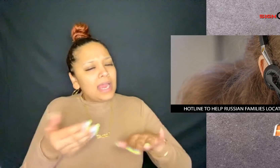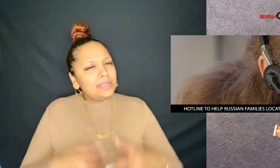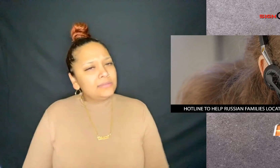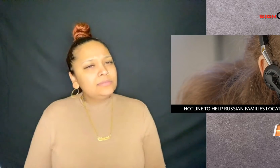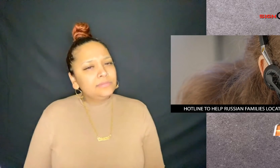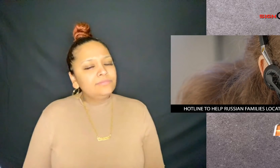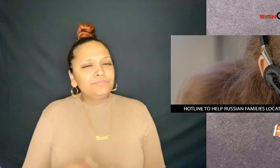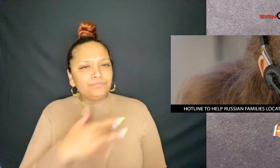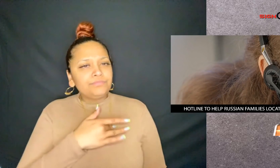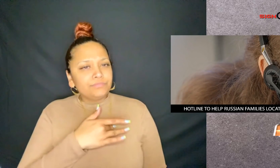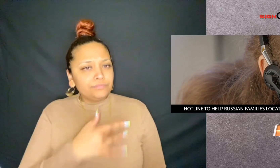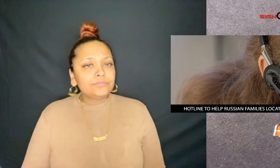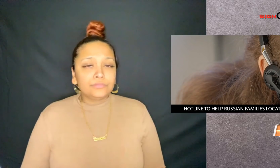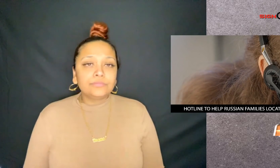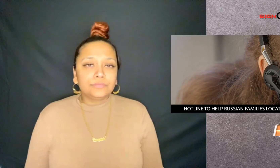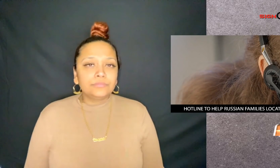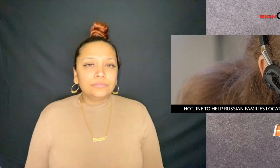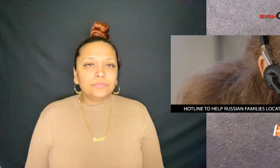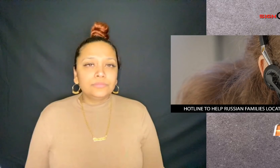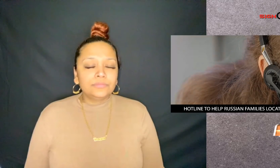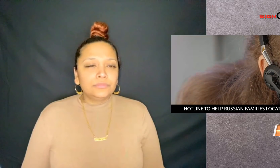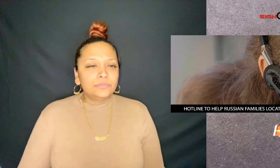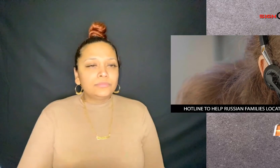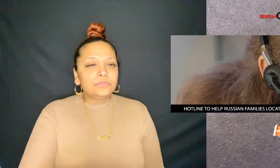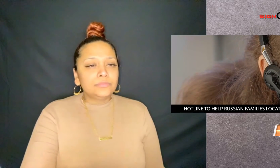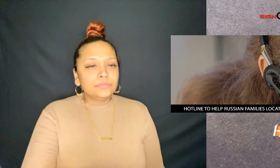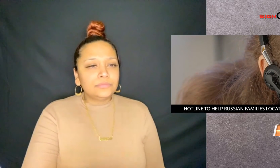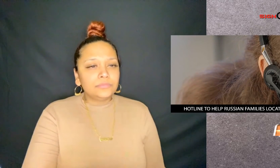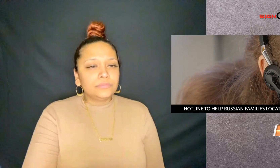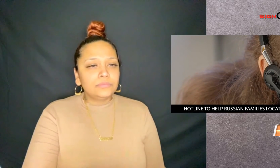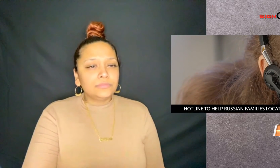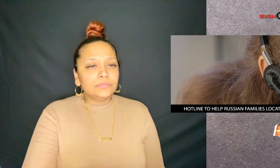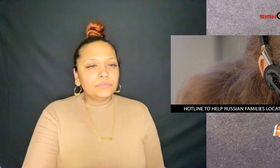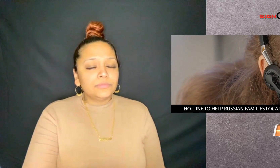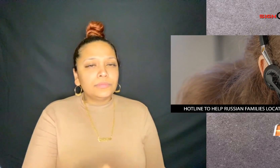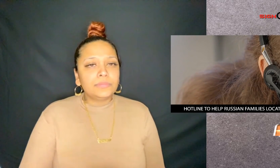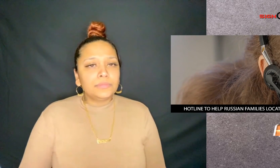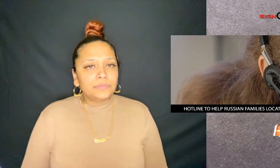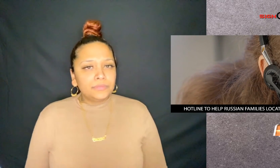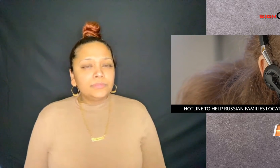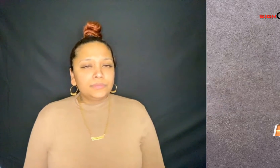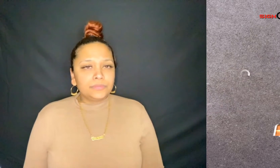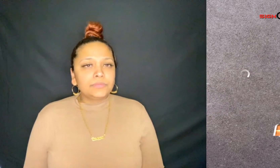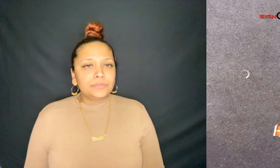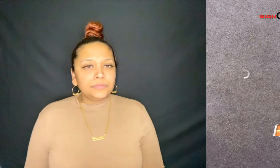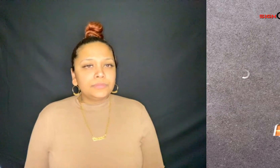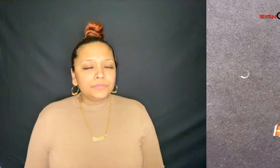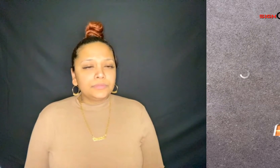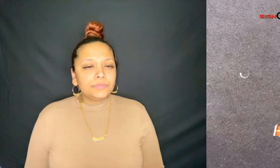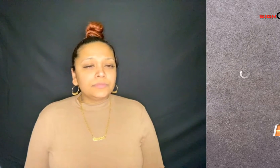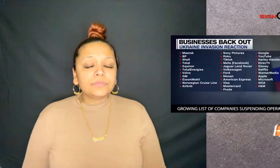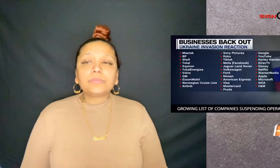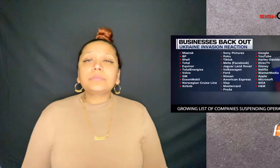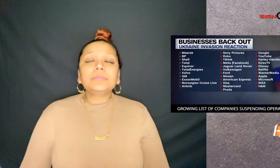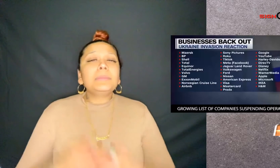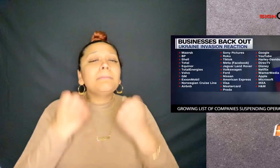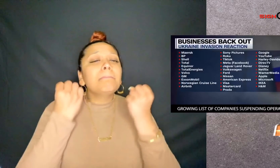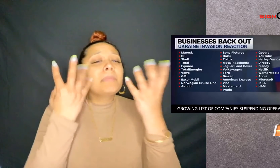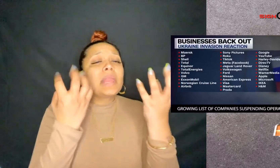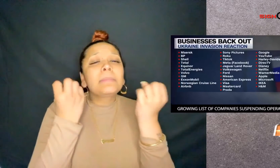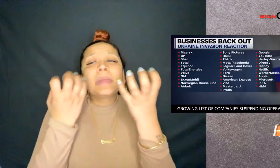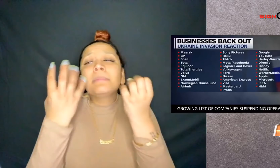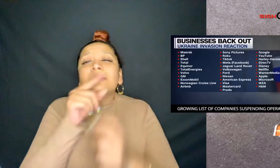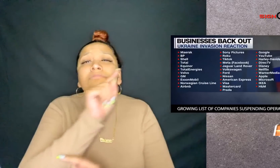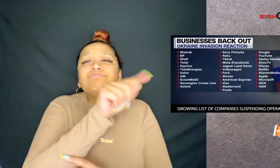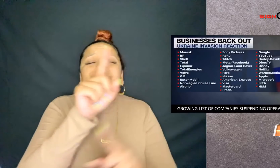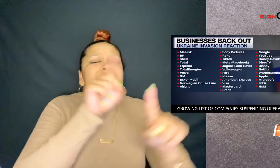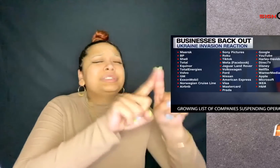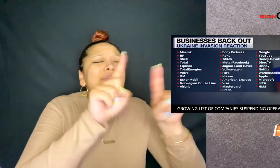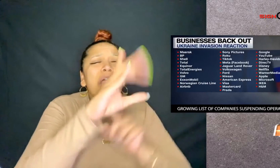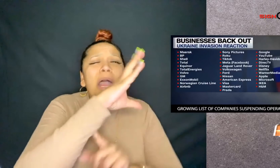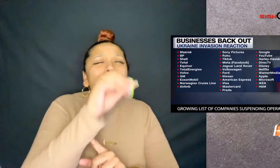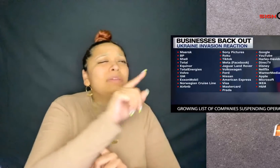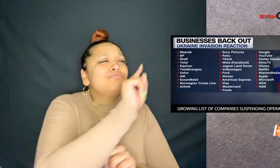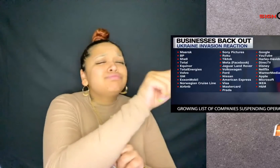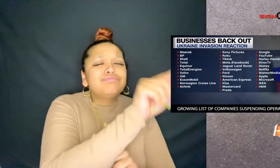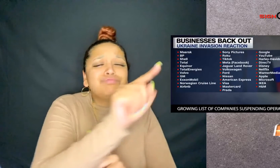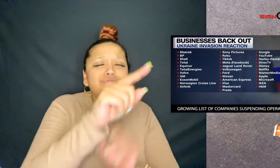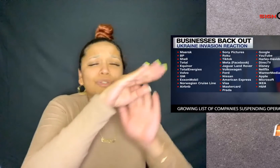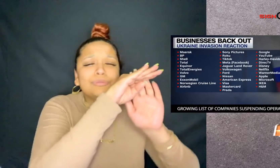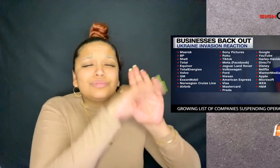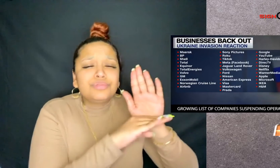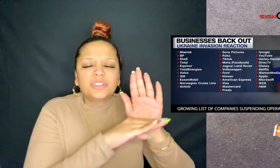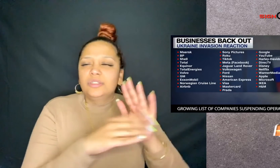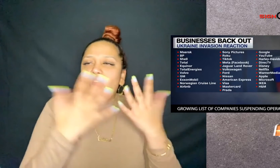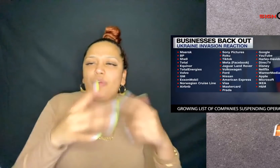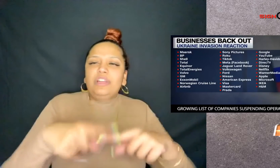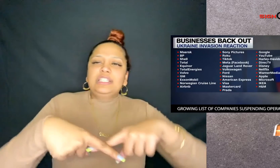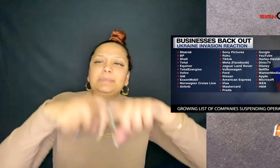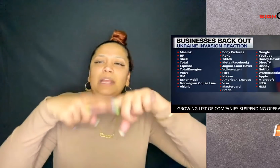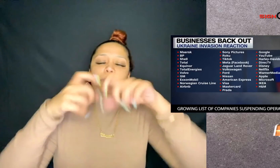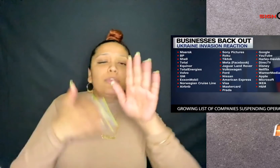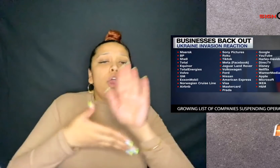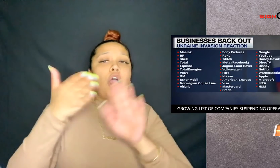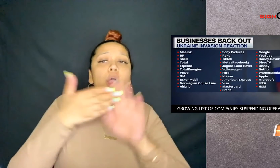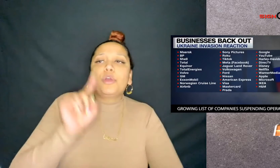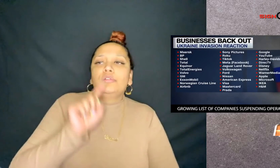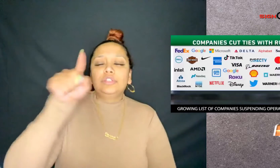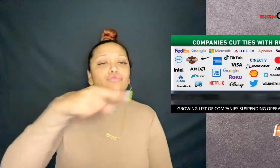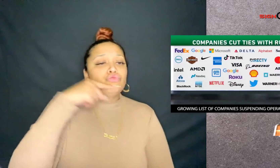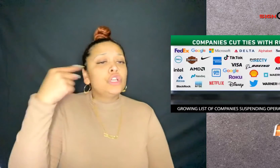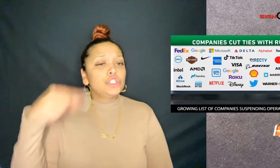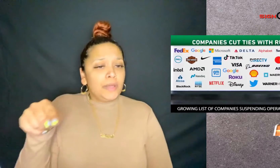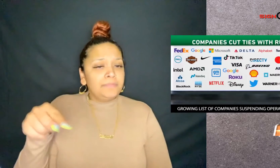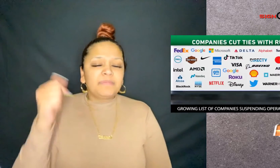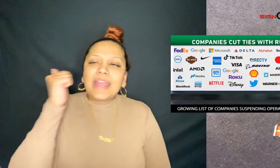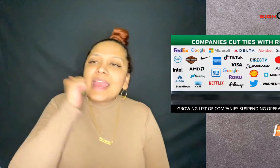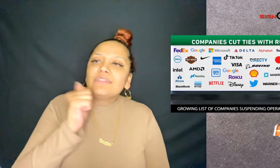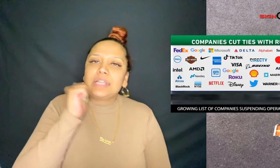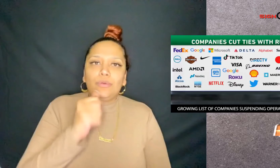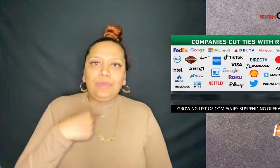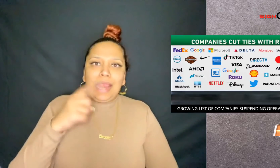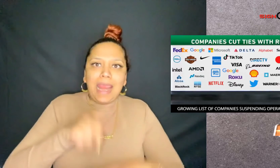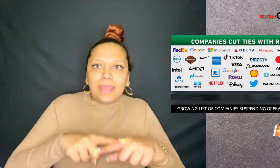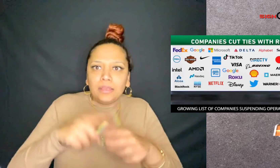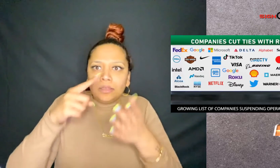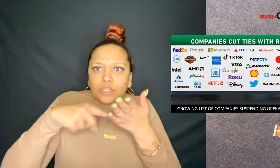while our children have to die there are so many companies suspending their operations